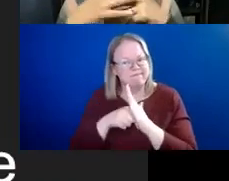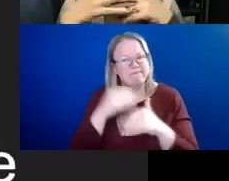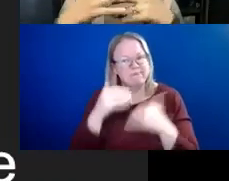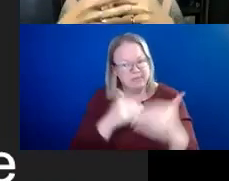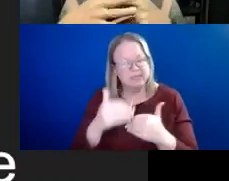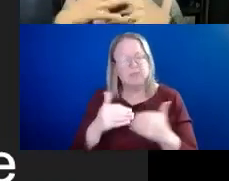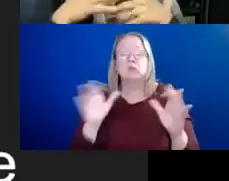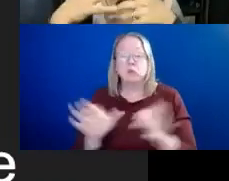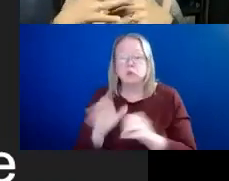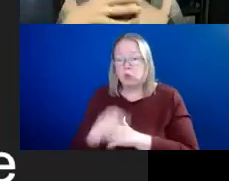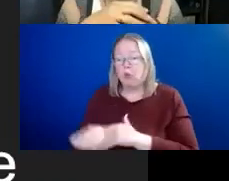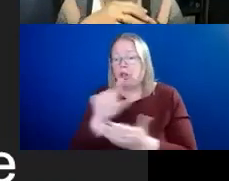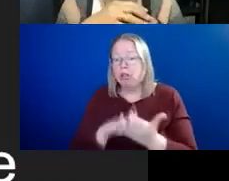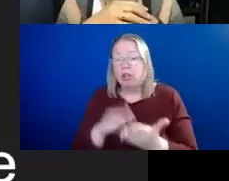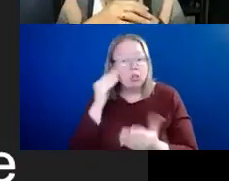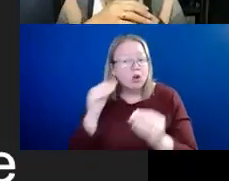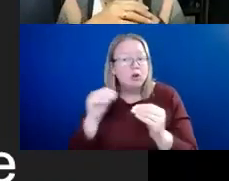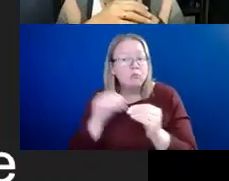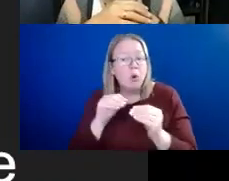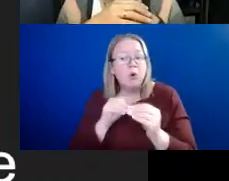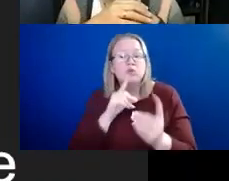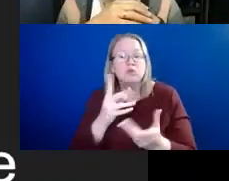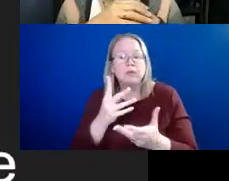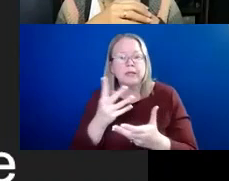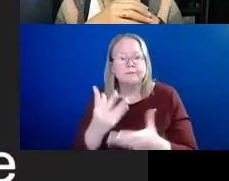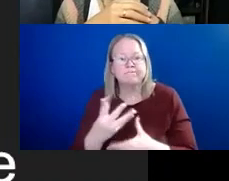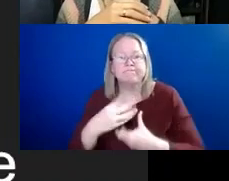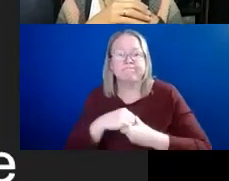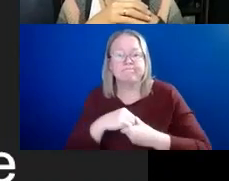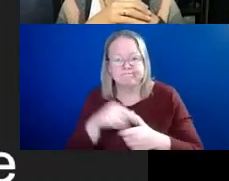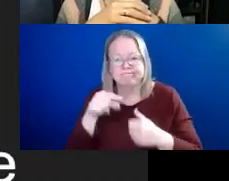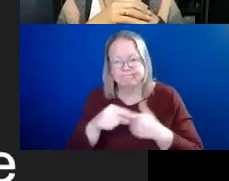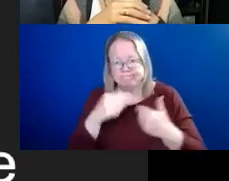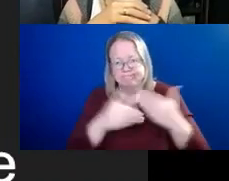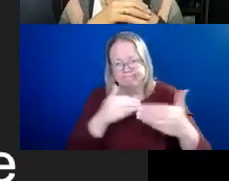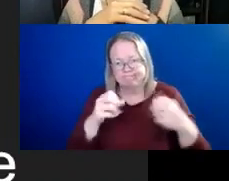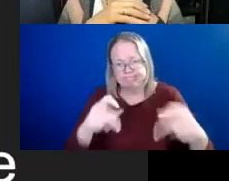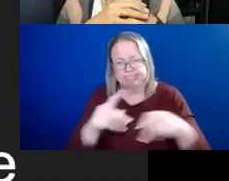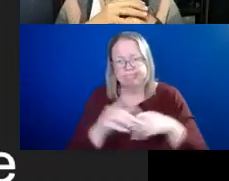learn more and really embrace this opportunity. 13:22:22 When you're thinking about a virtual